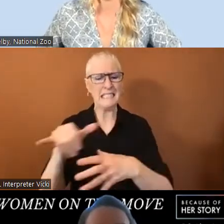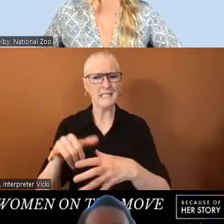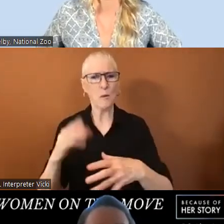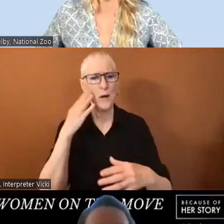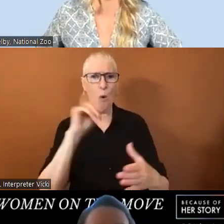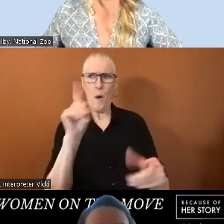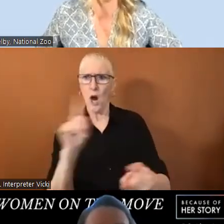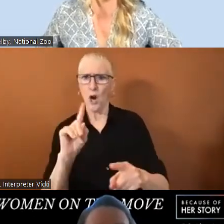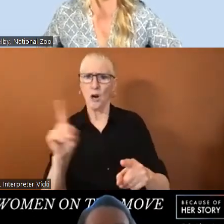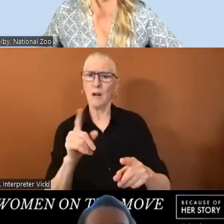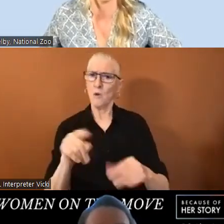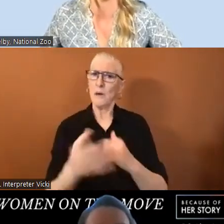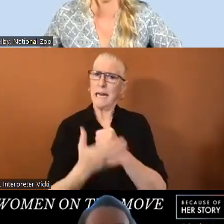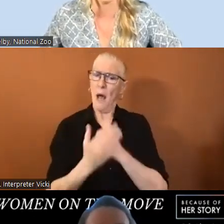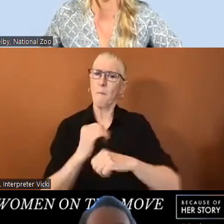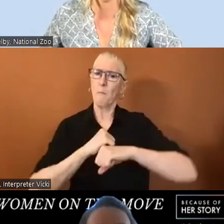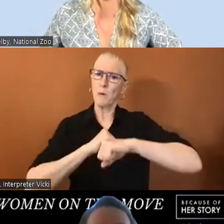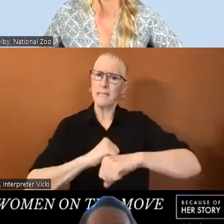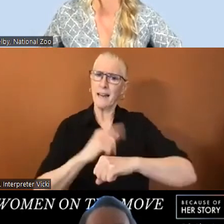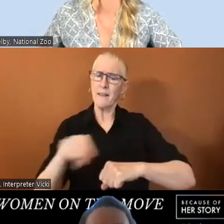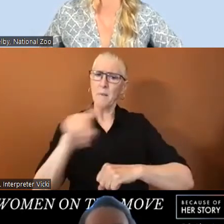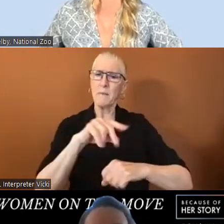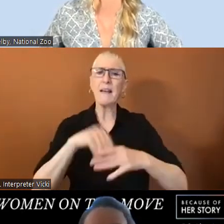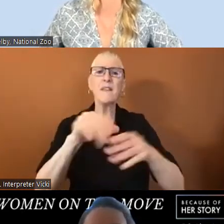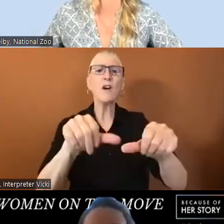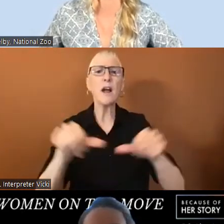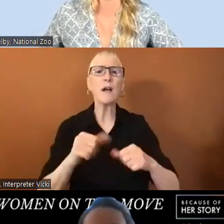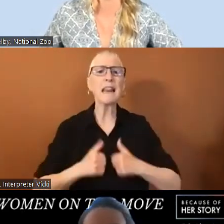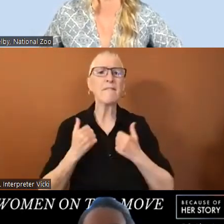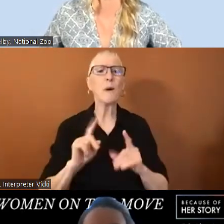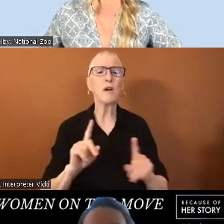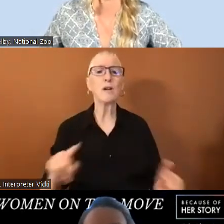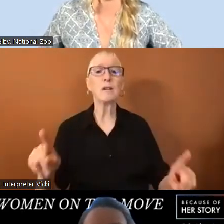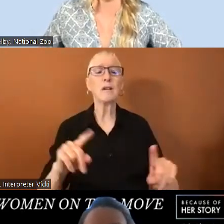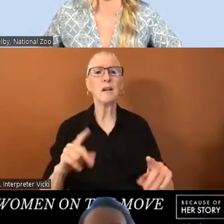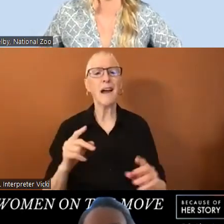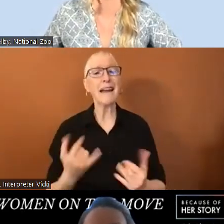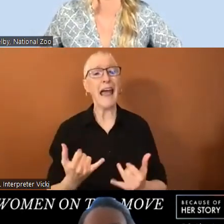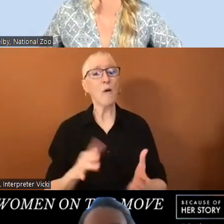you can help protect them in their habitats. Let's learn a little bit more about how you